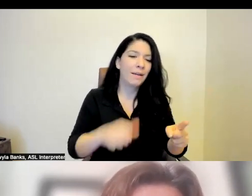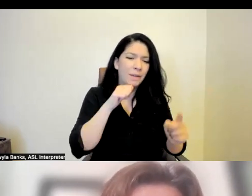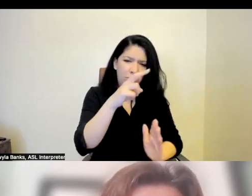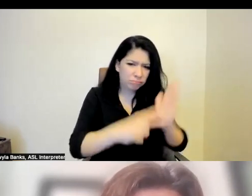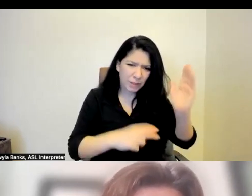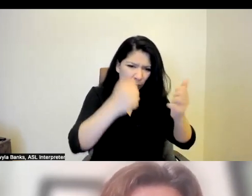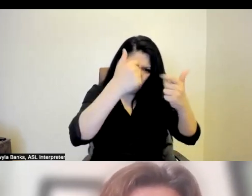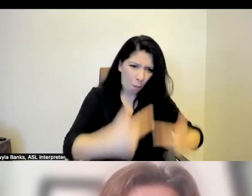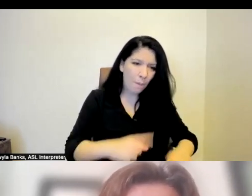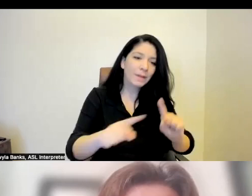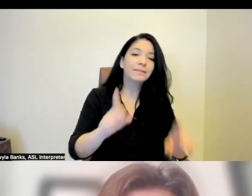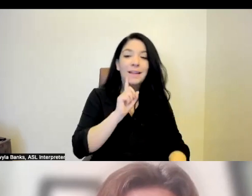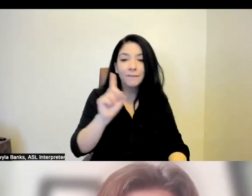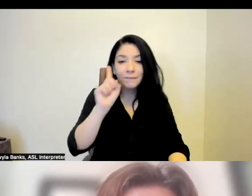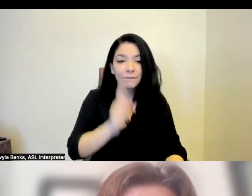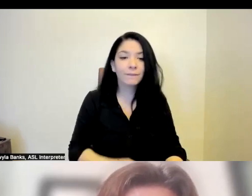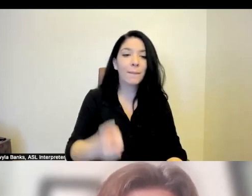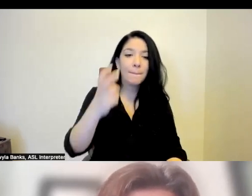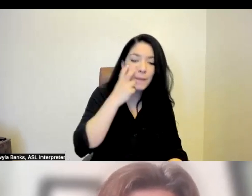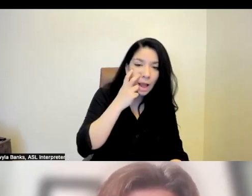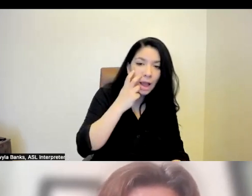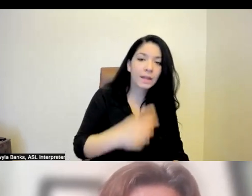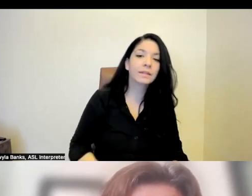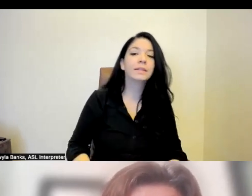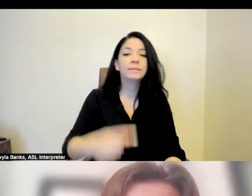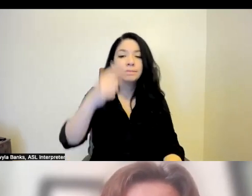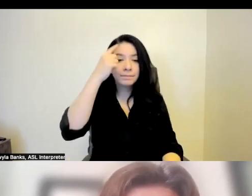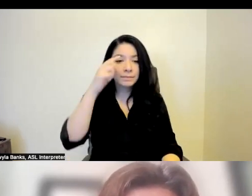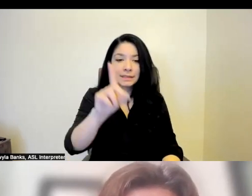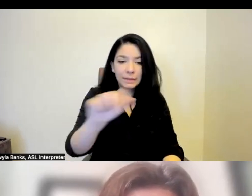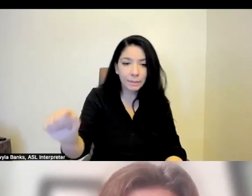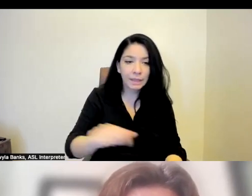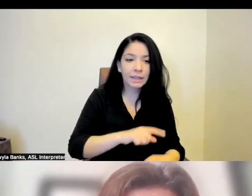but things like deafness, blindness, intellectual disability, using a wheelchair,